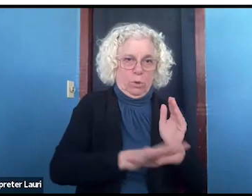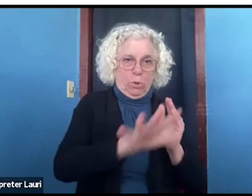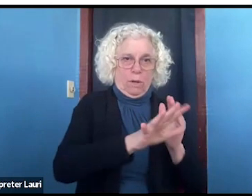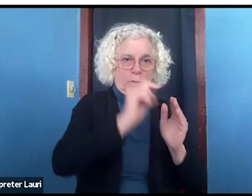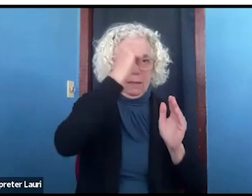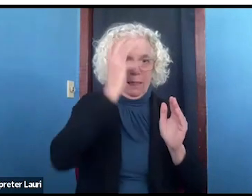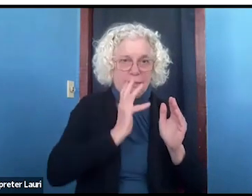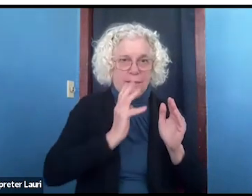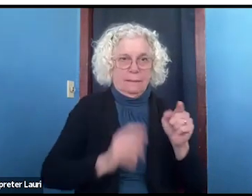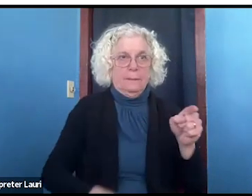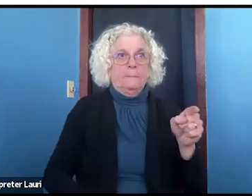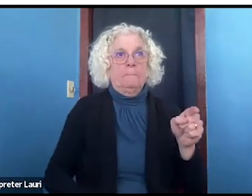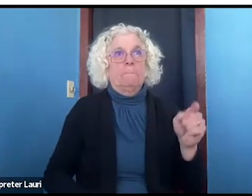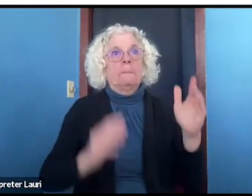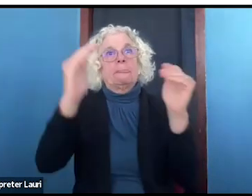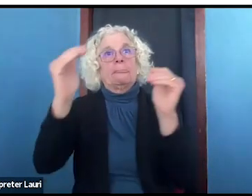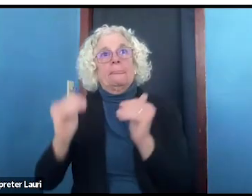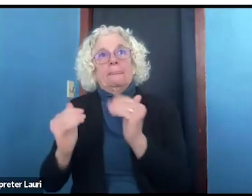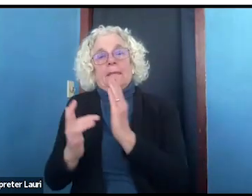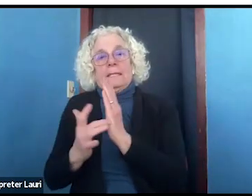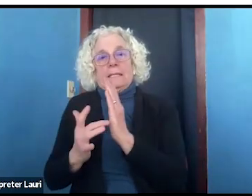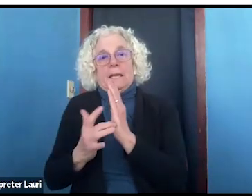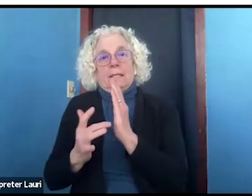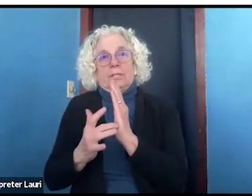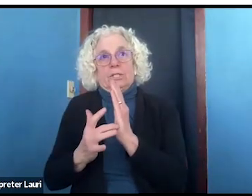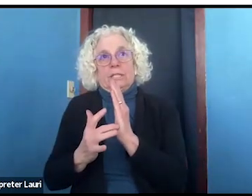In the area of technology, providers in states such as North Dakota